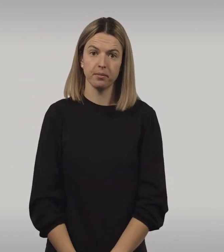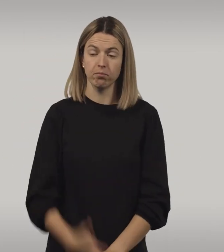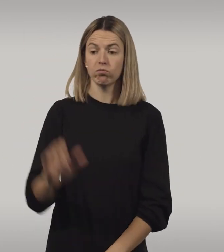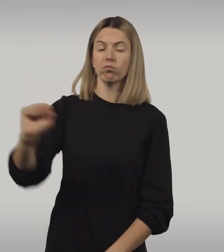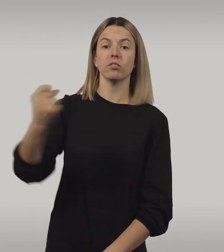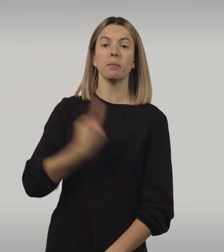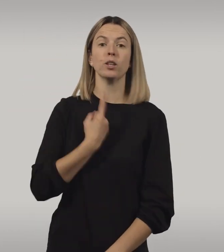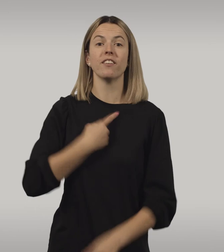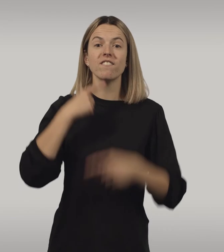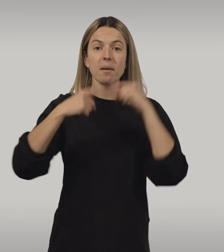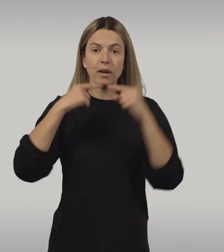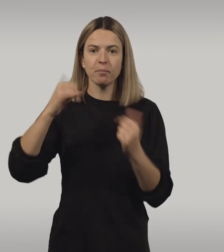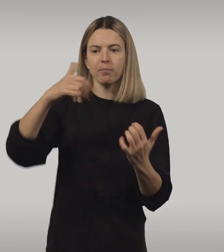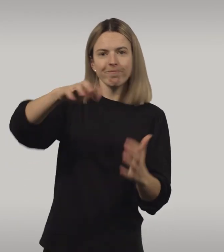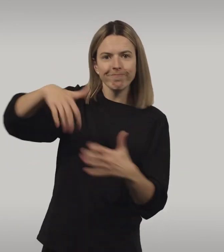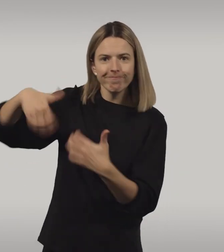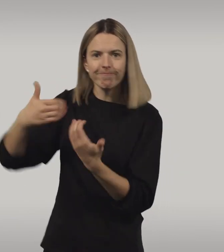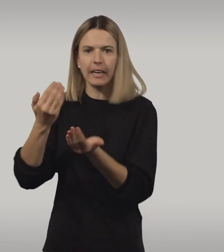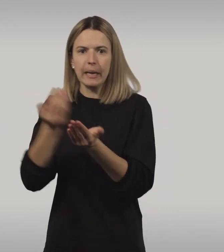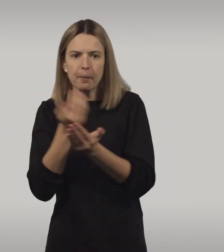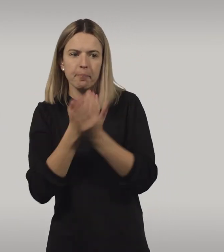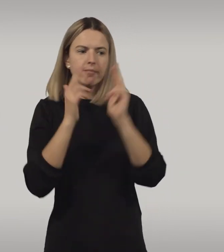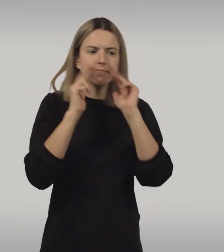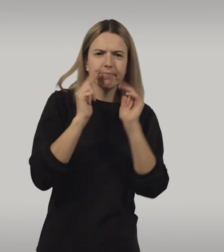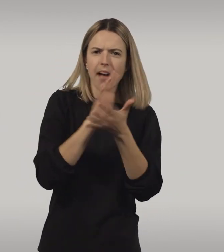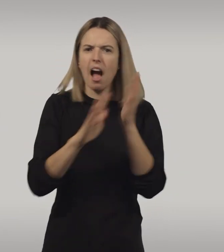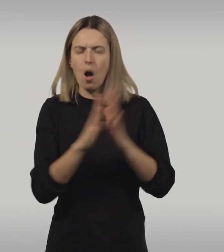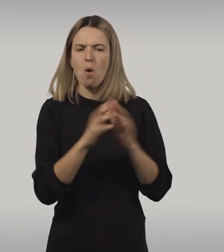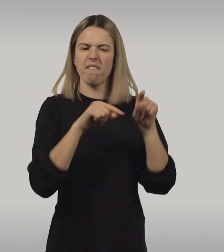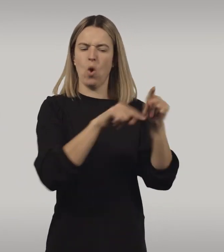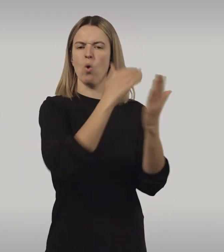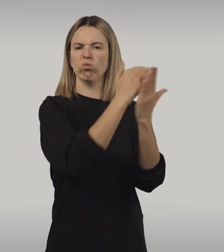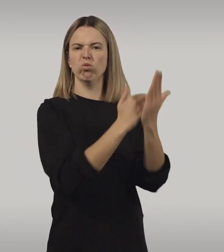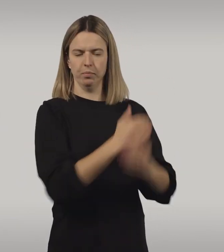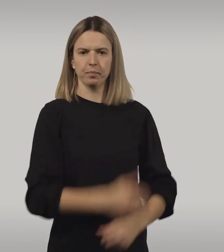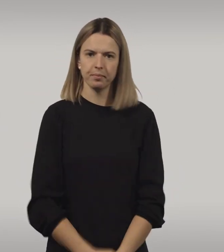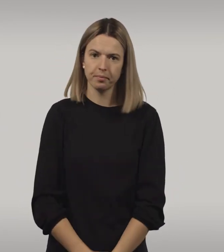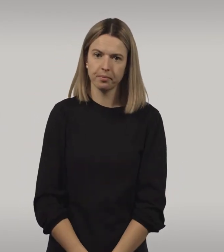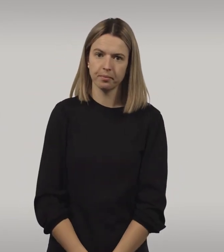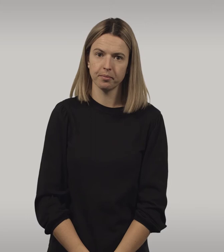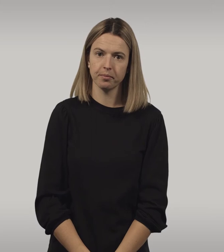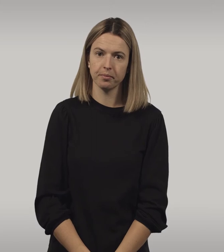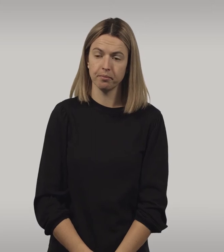the type of calls that can't be made through the service, such as for any unlawful purpose or making unwelcome communications;